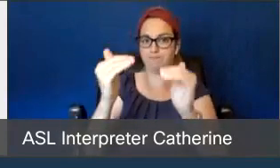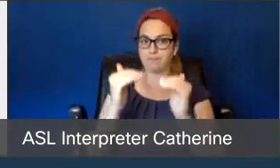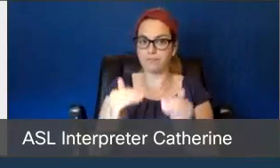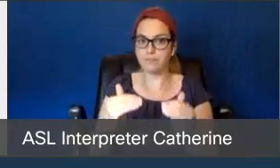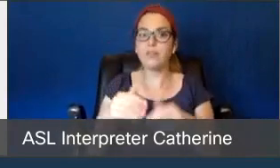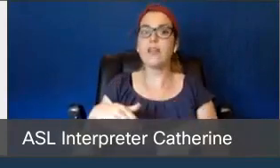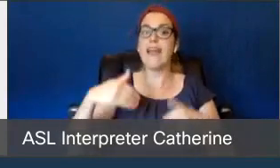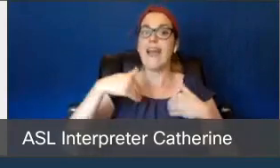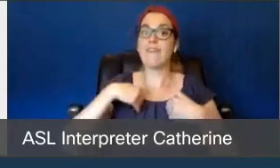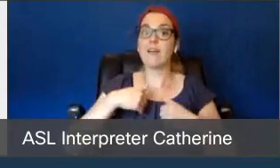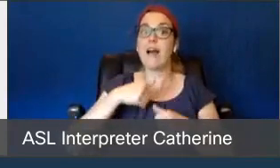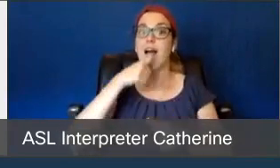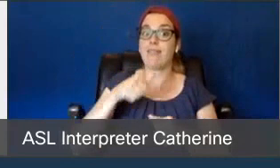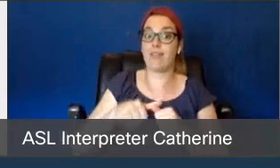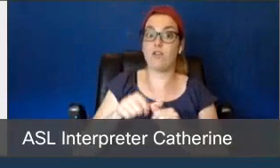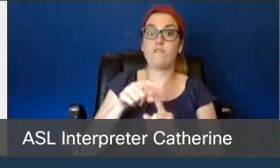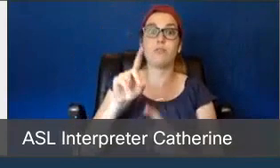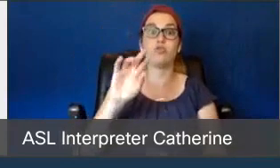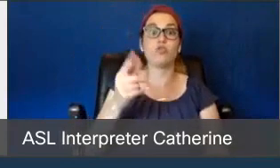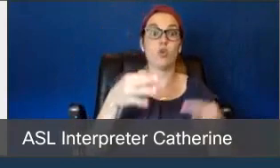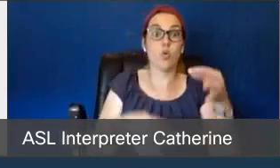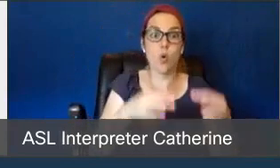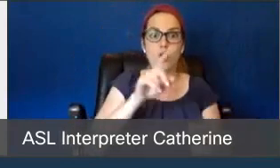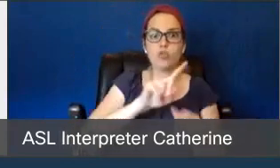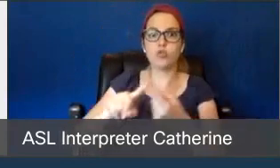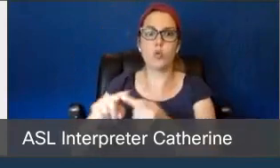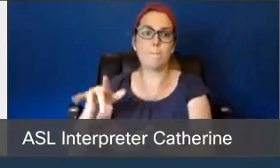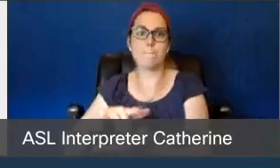to medical practitioners in the field, many drug courts will say, well we don't have any physicians